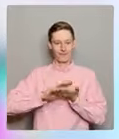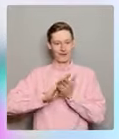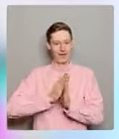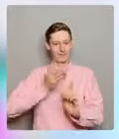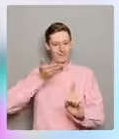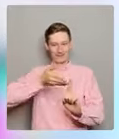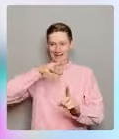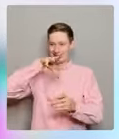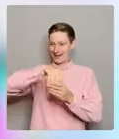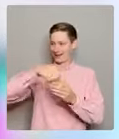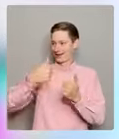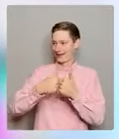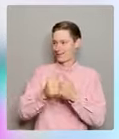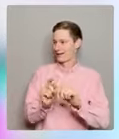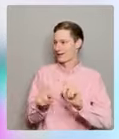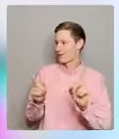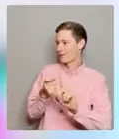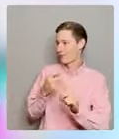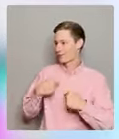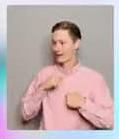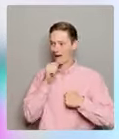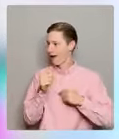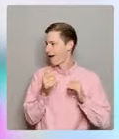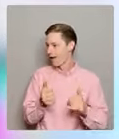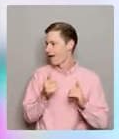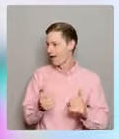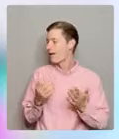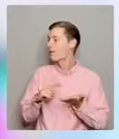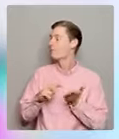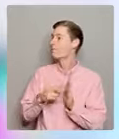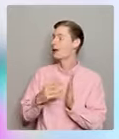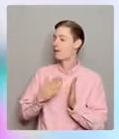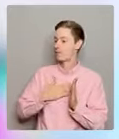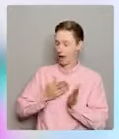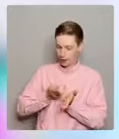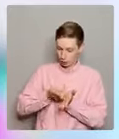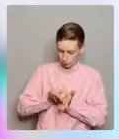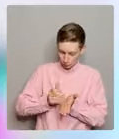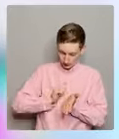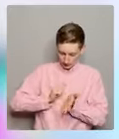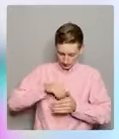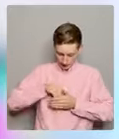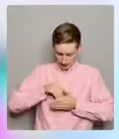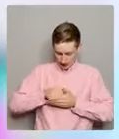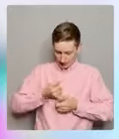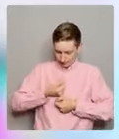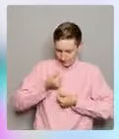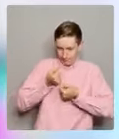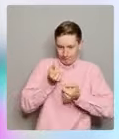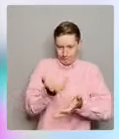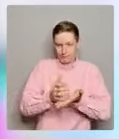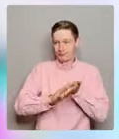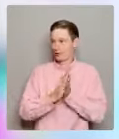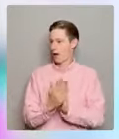that character customization is really working when you can see someone as they truly want to be seen. Yeah, yeah. That, that's a great way of putting it.